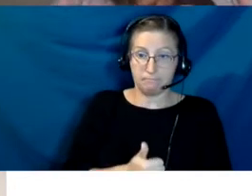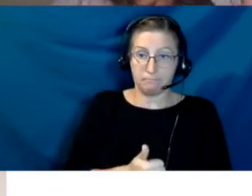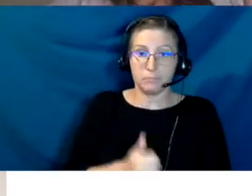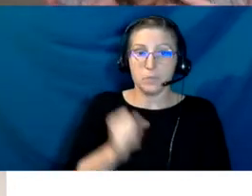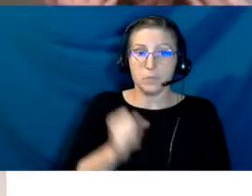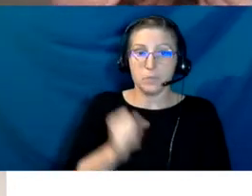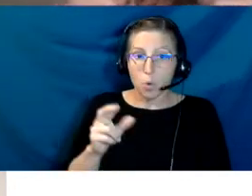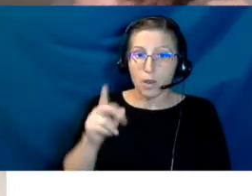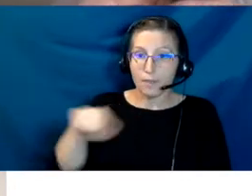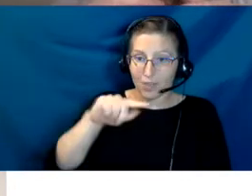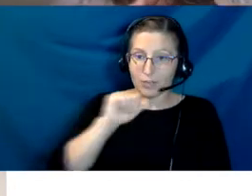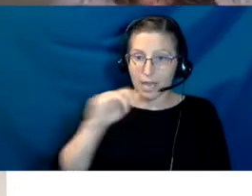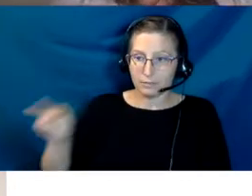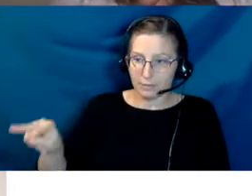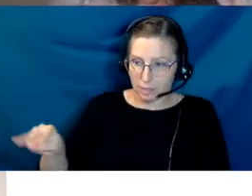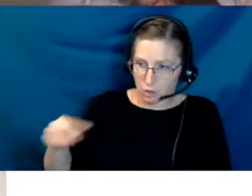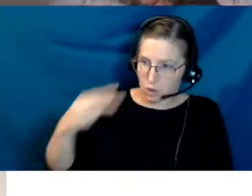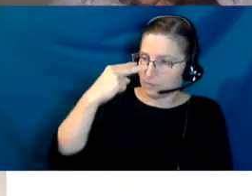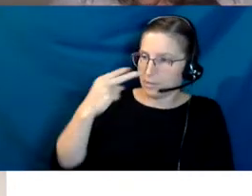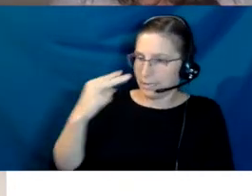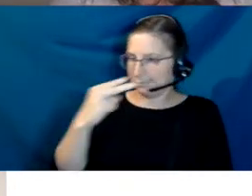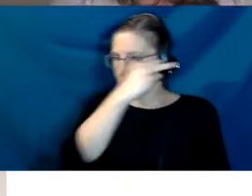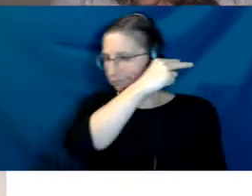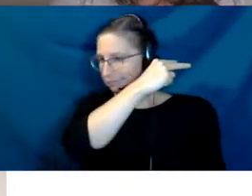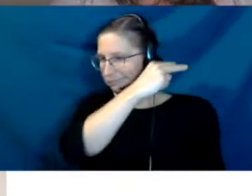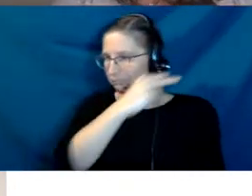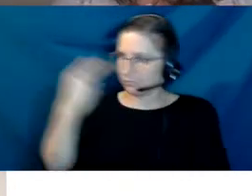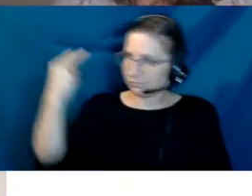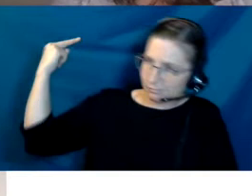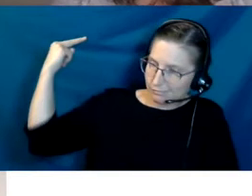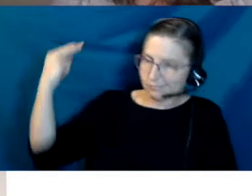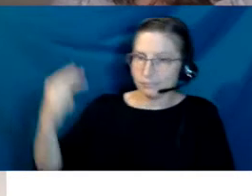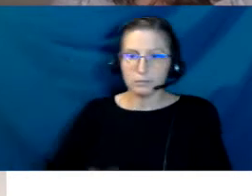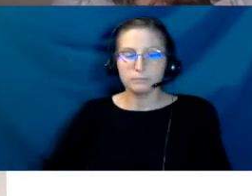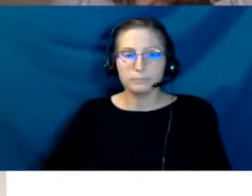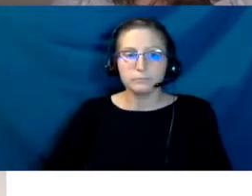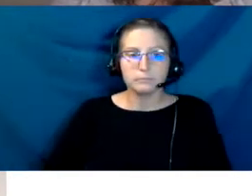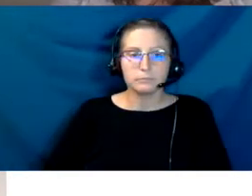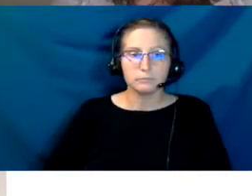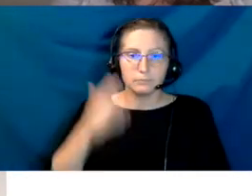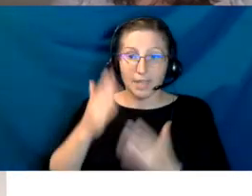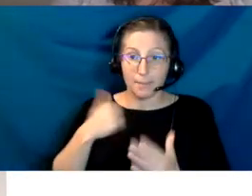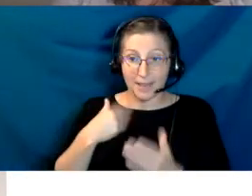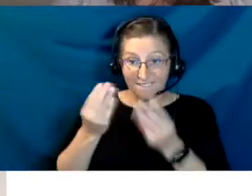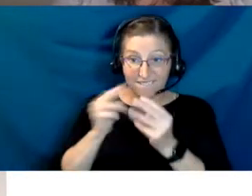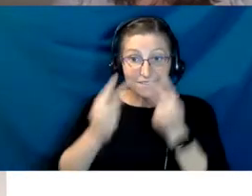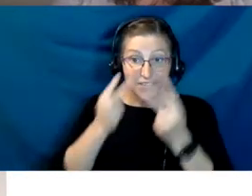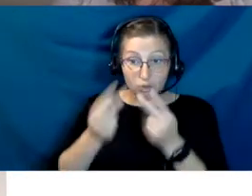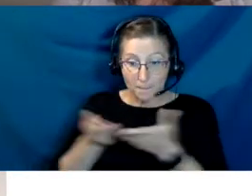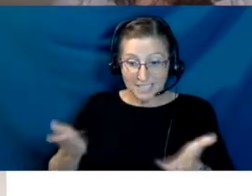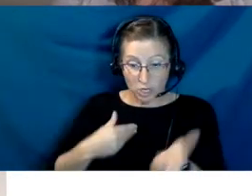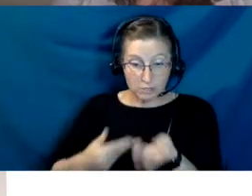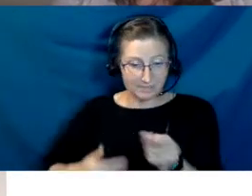they're looking at you. They might not have interest in visual materials. So they just